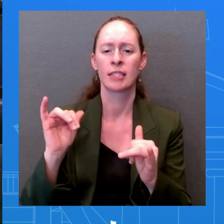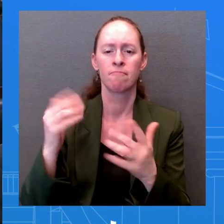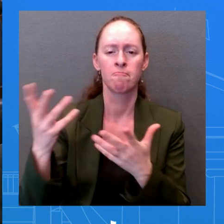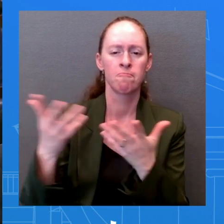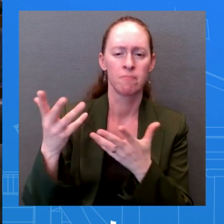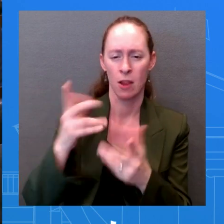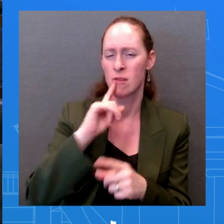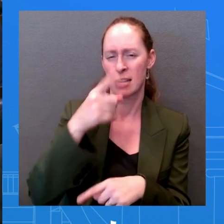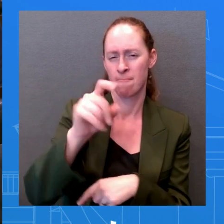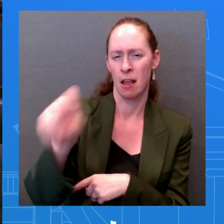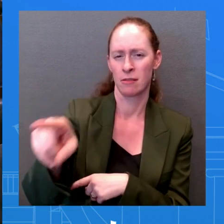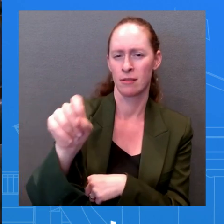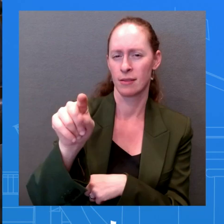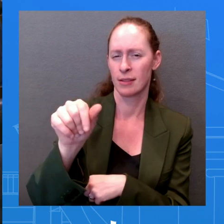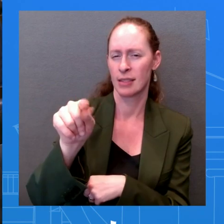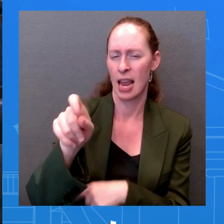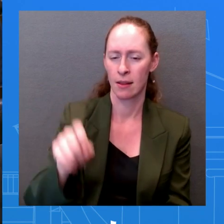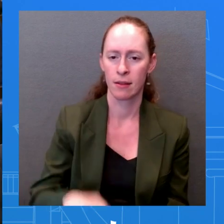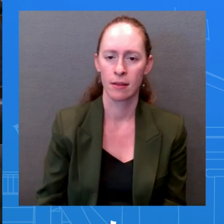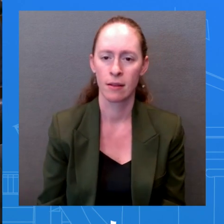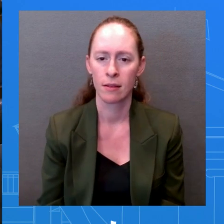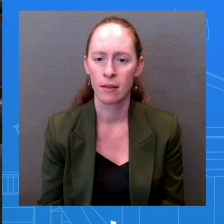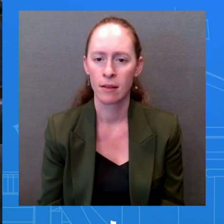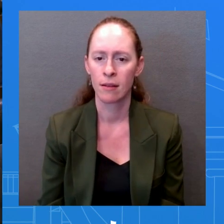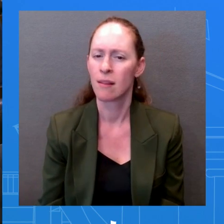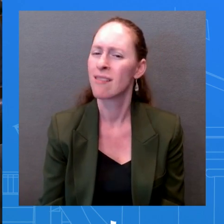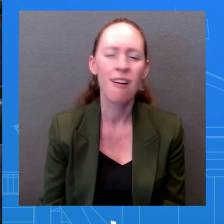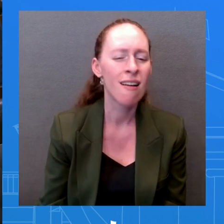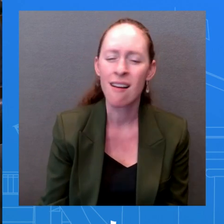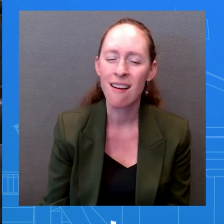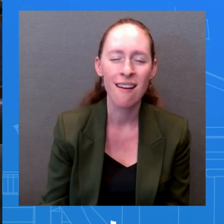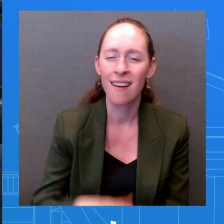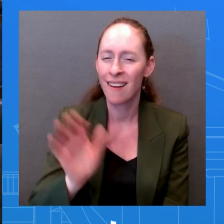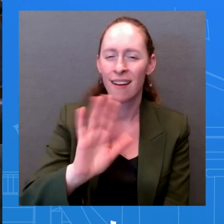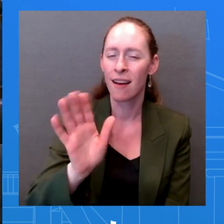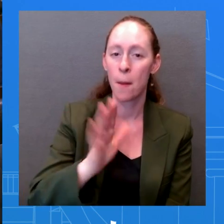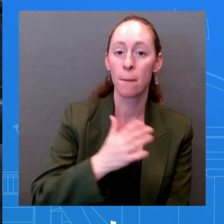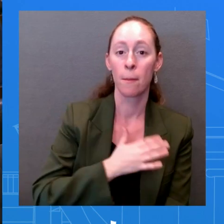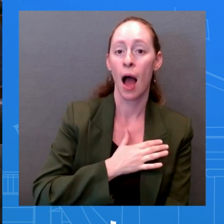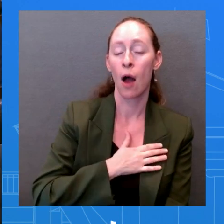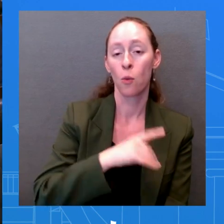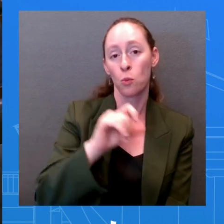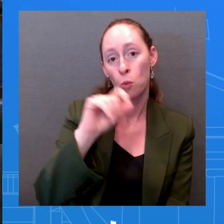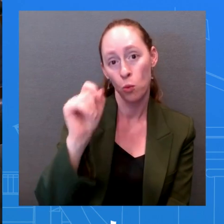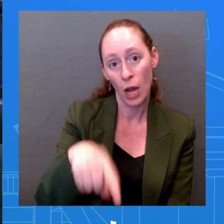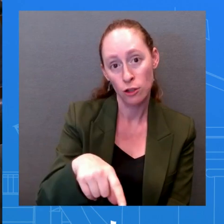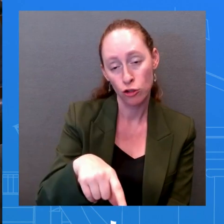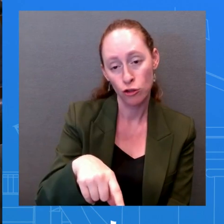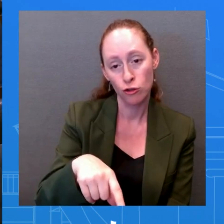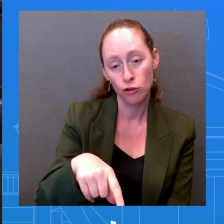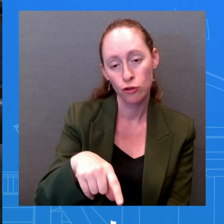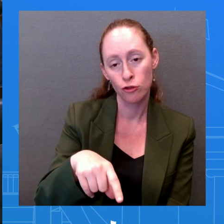My question was about U.S. assistance to Pakistan, security-related issues. It was not about India-U.S. relationship.